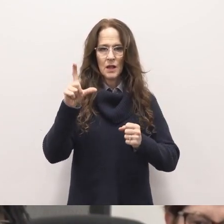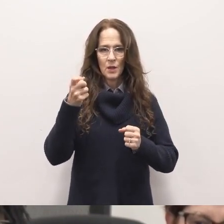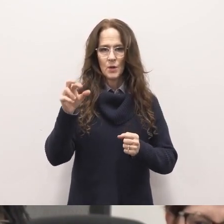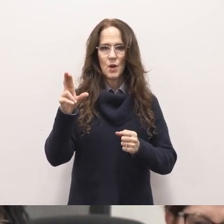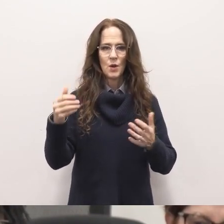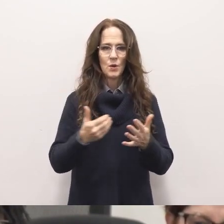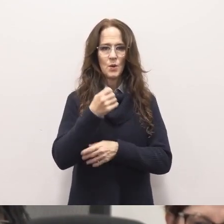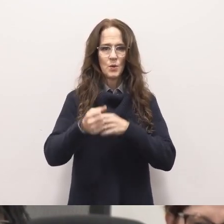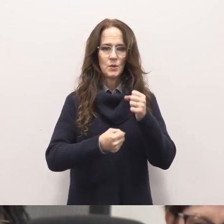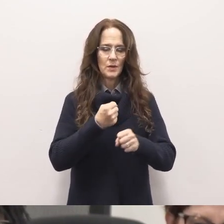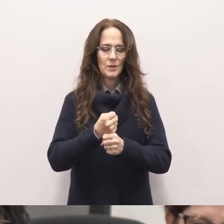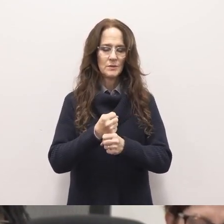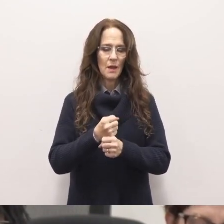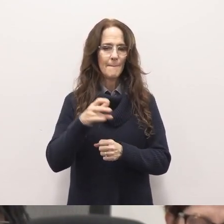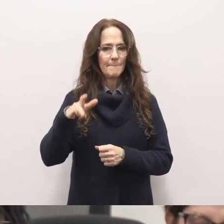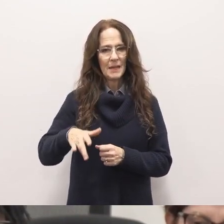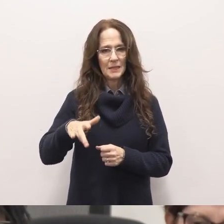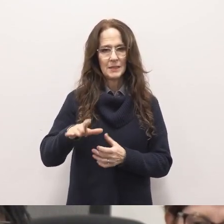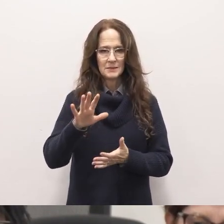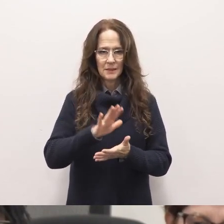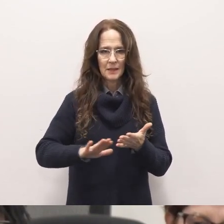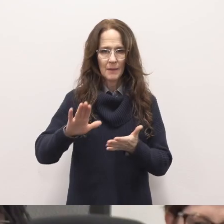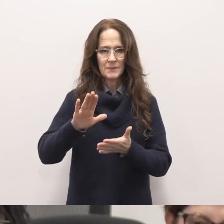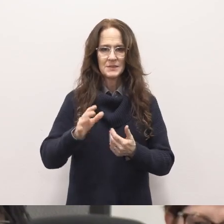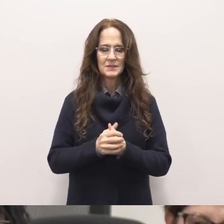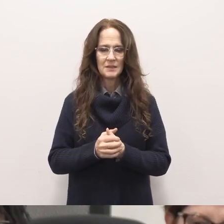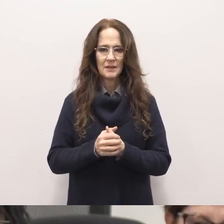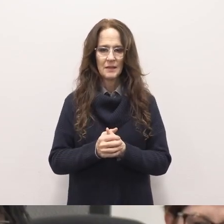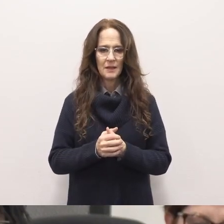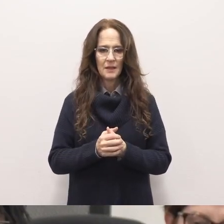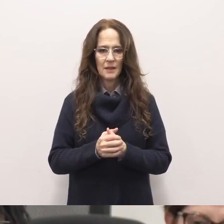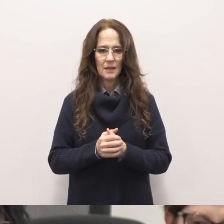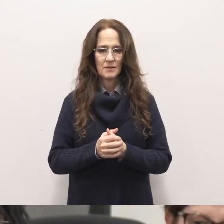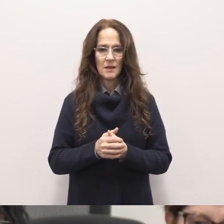on the Millikan's campus. Our 562 Night Market continues to thrive,